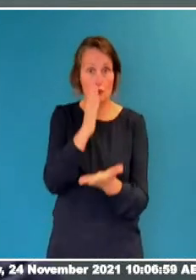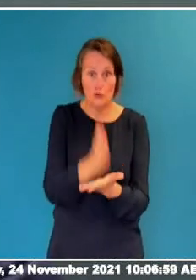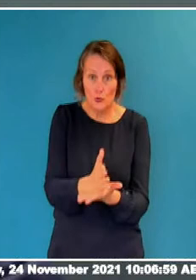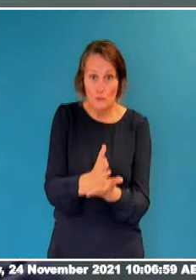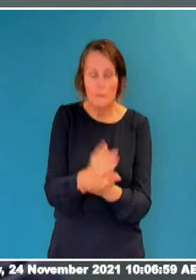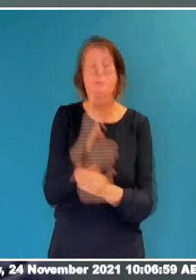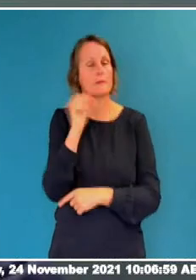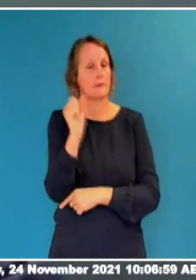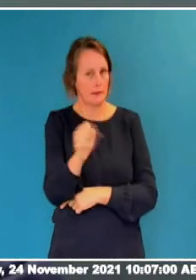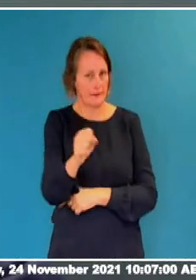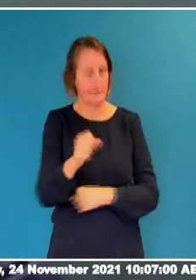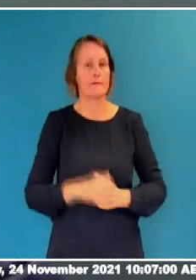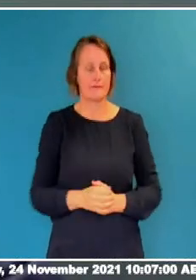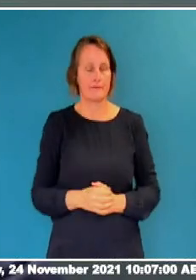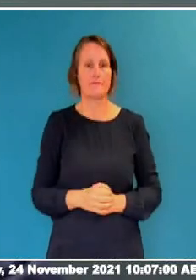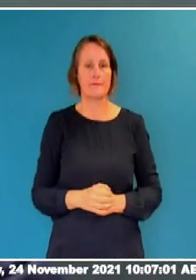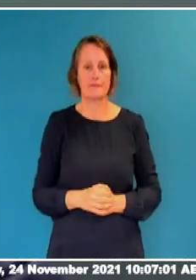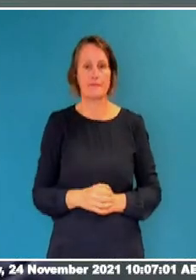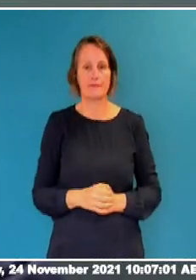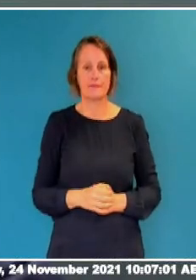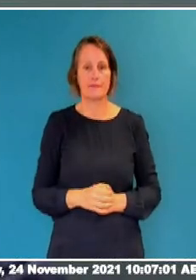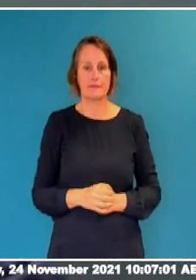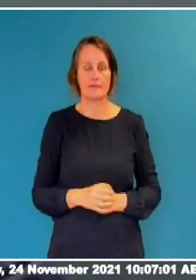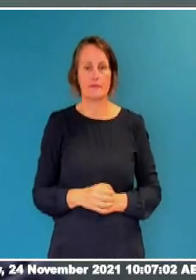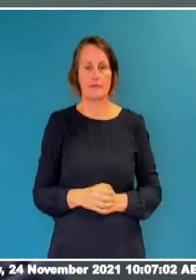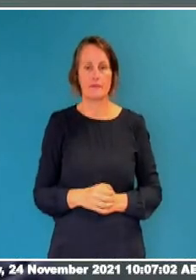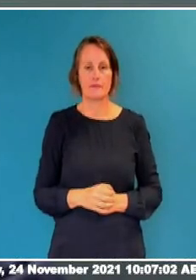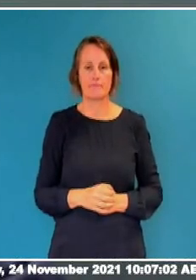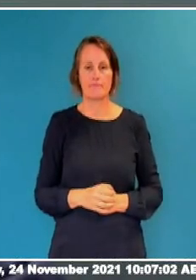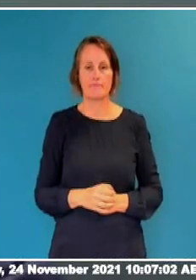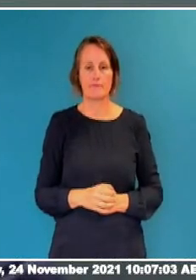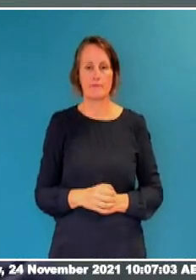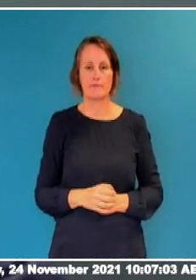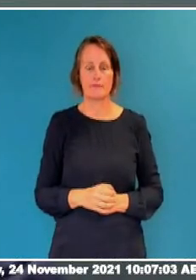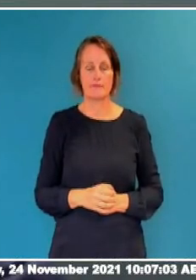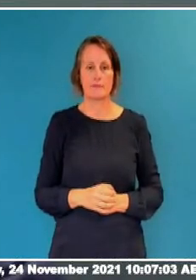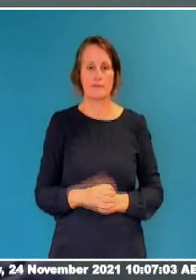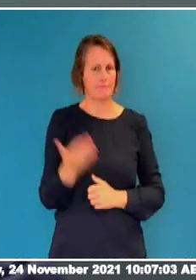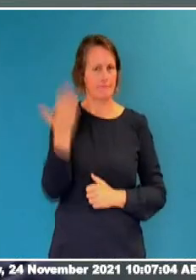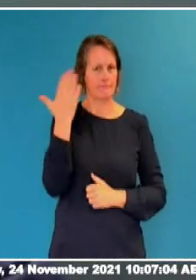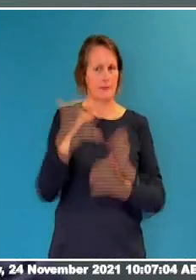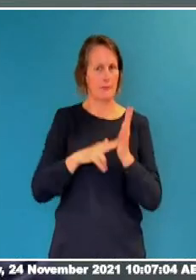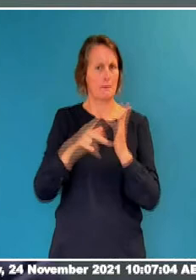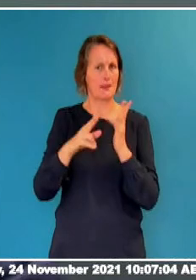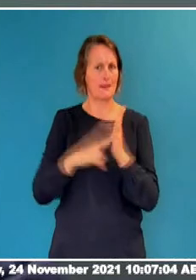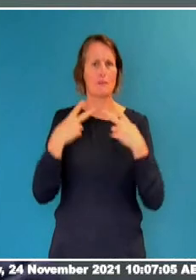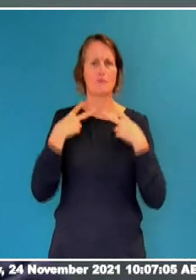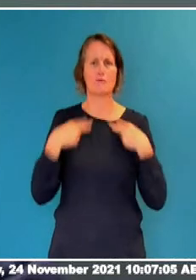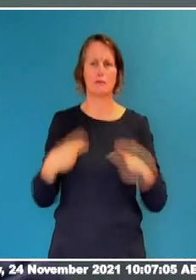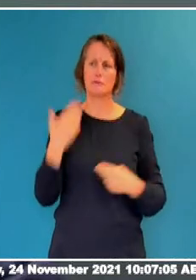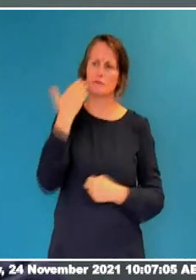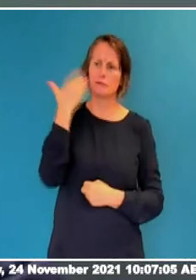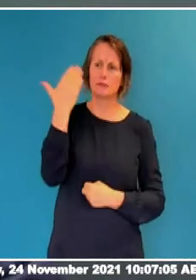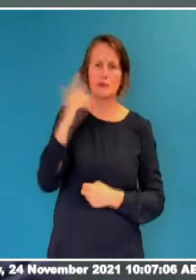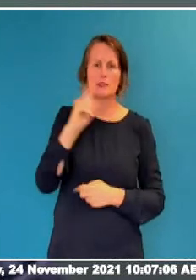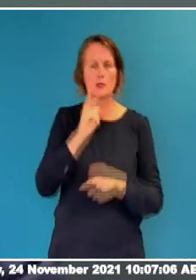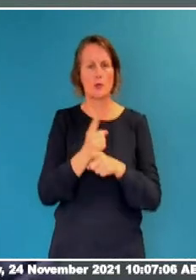They are. In her opening on Monday, Ms Eastman noted that McDonald's told us their